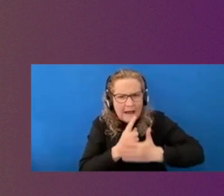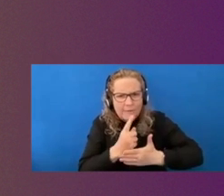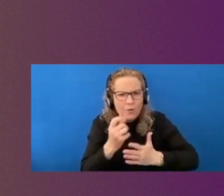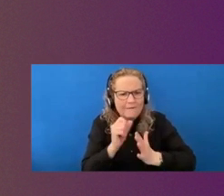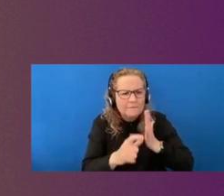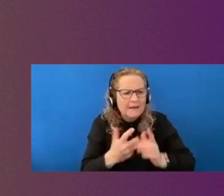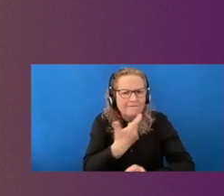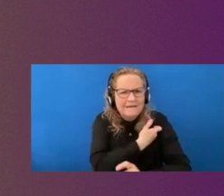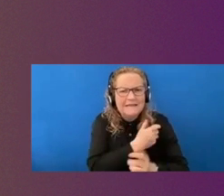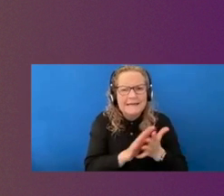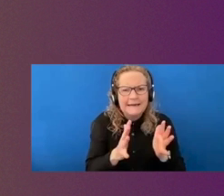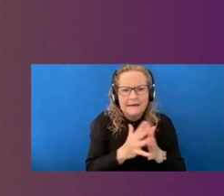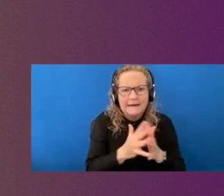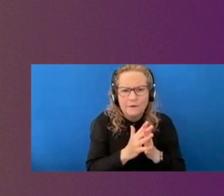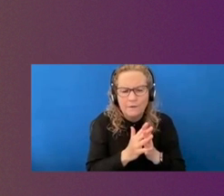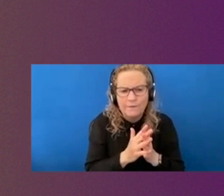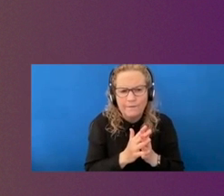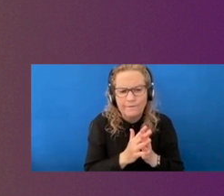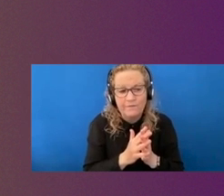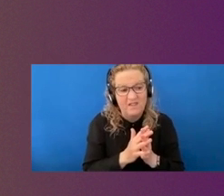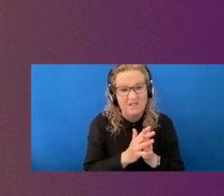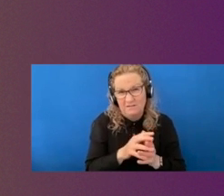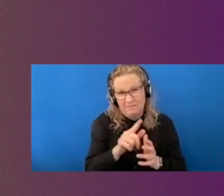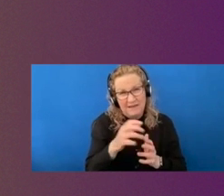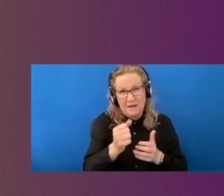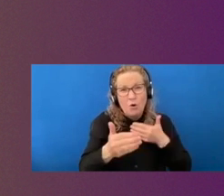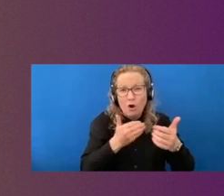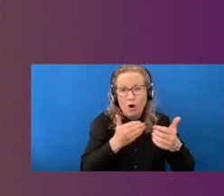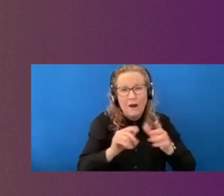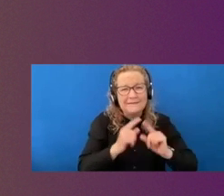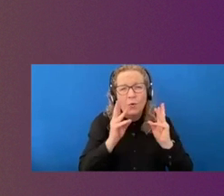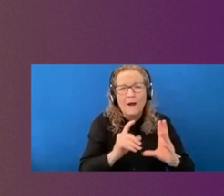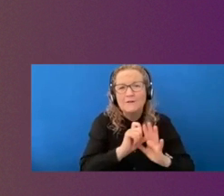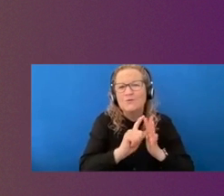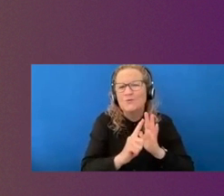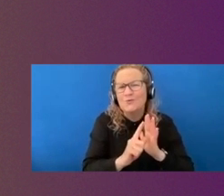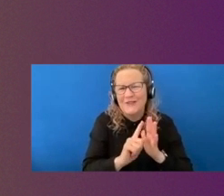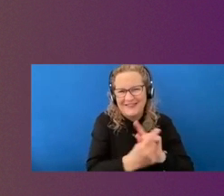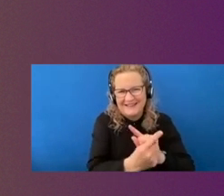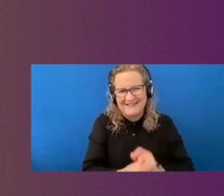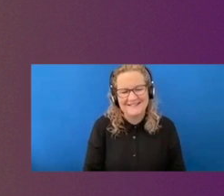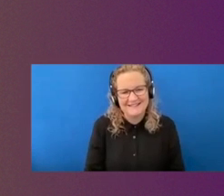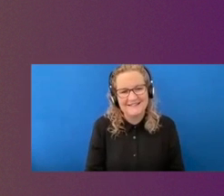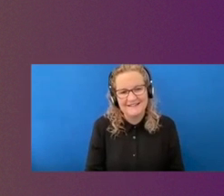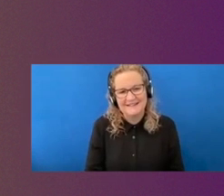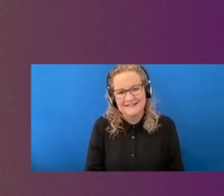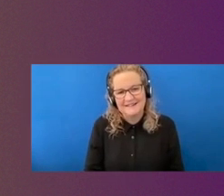you know additional different ways of doing things having this vital piece of information means that